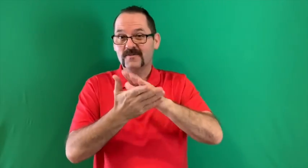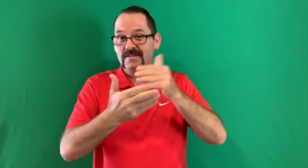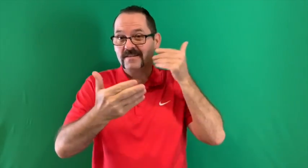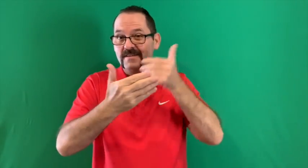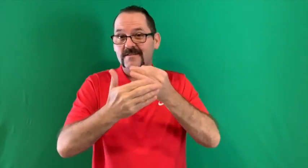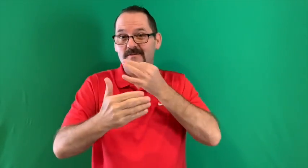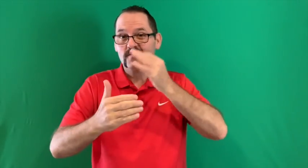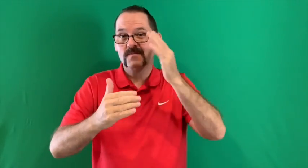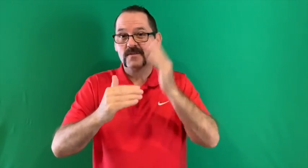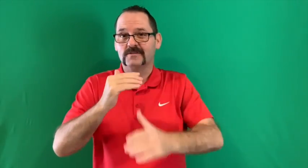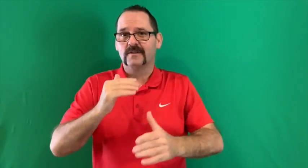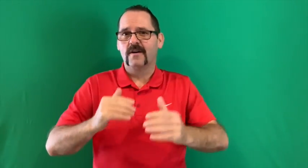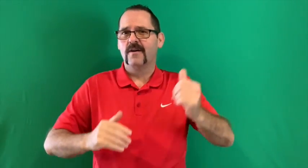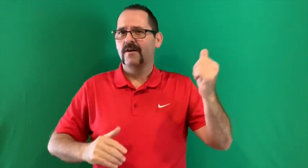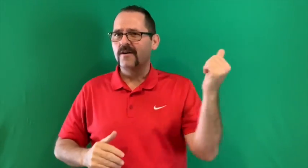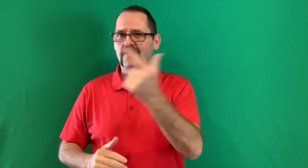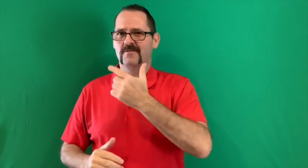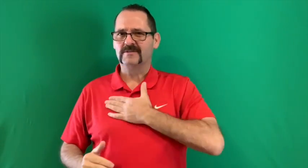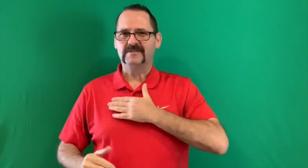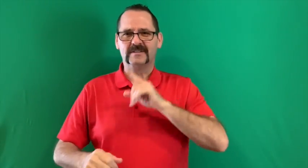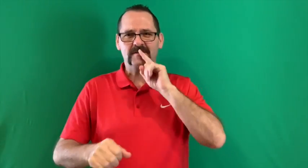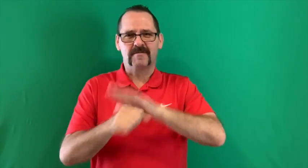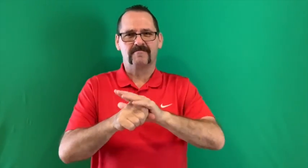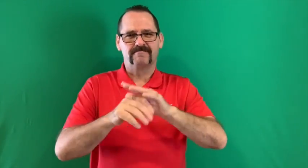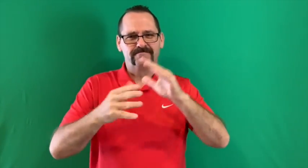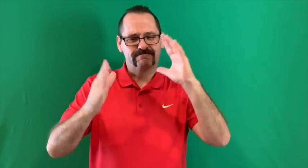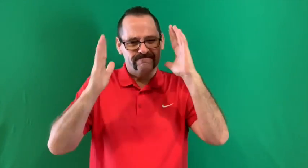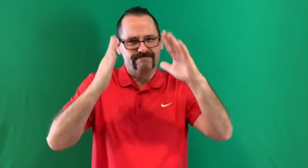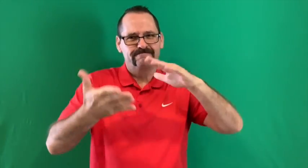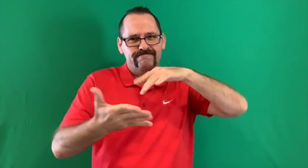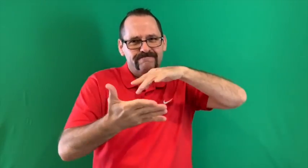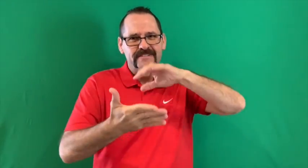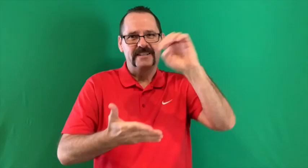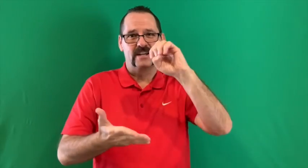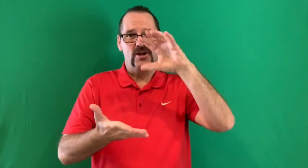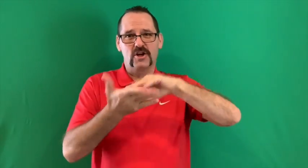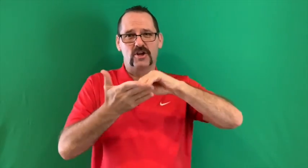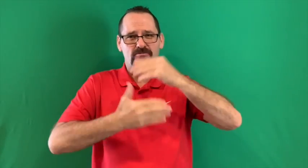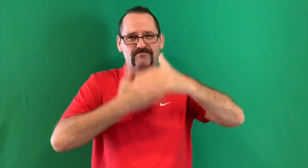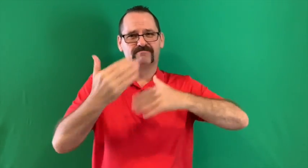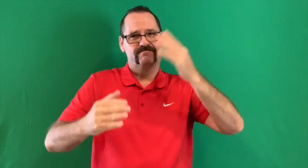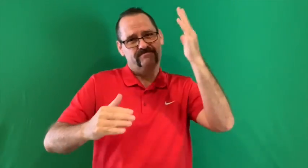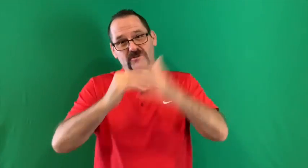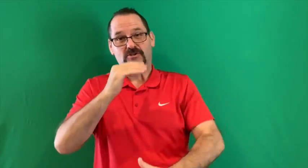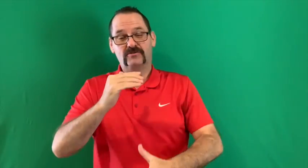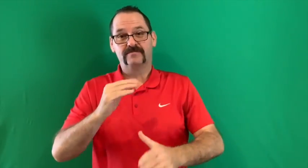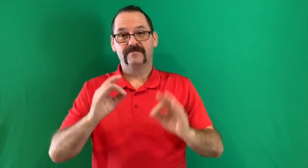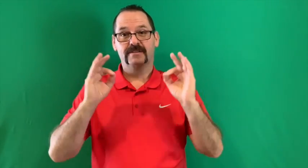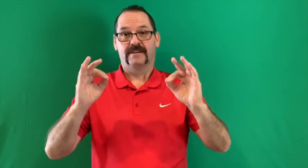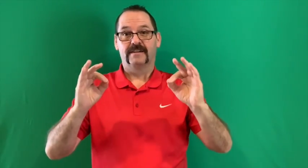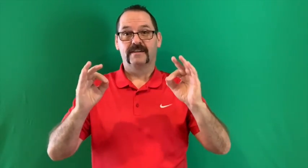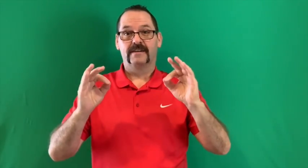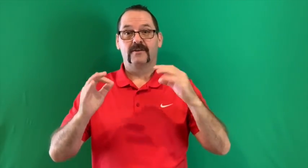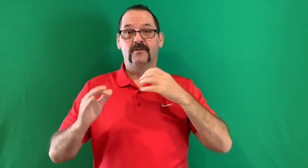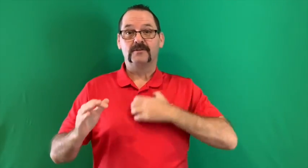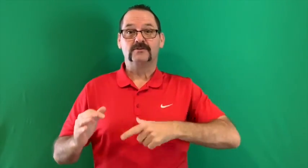coming to a close. So thank you for your dedication to your school work and completion of assignments. I